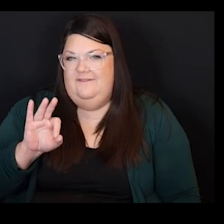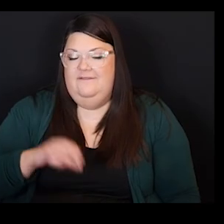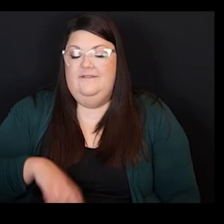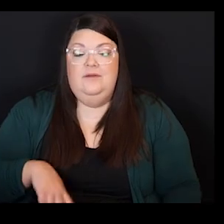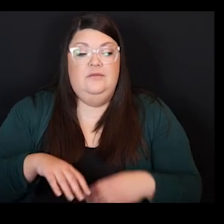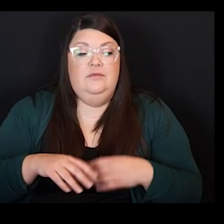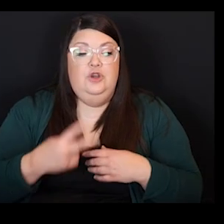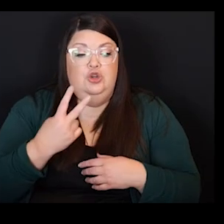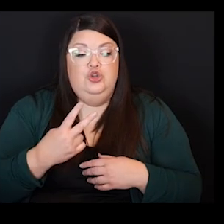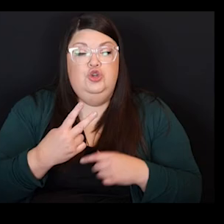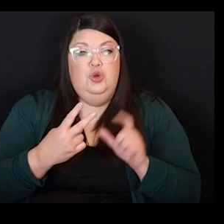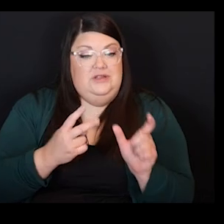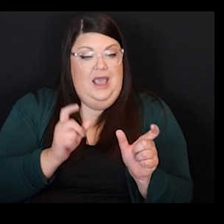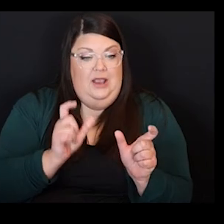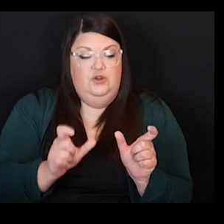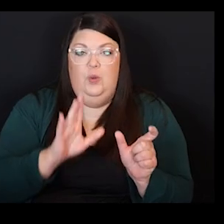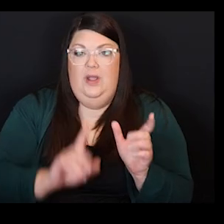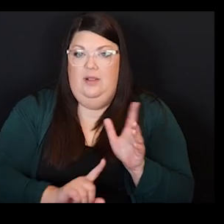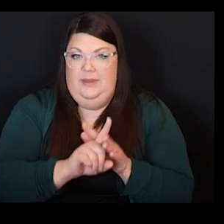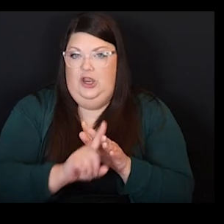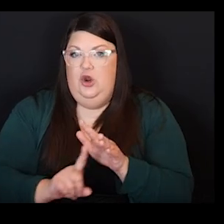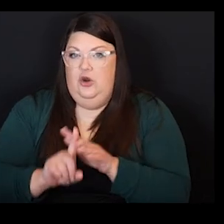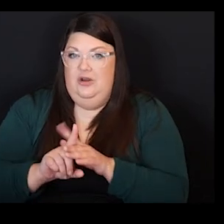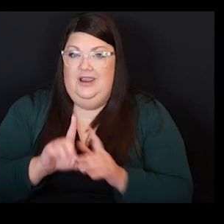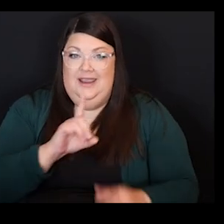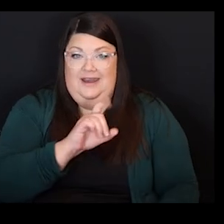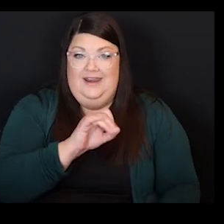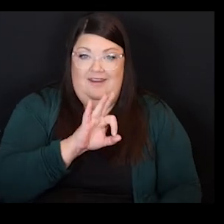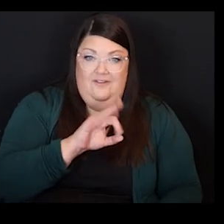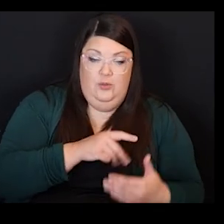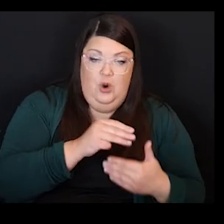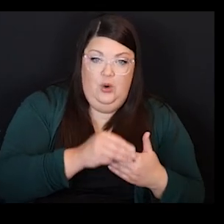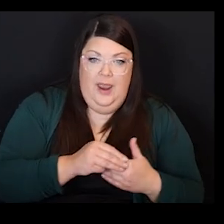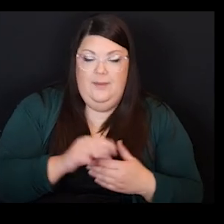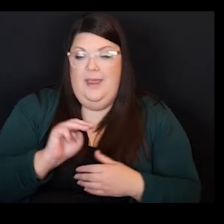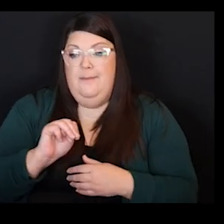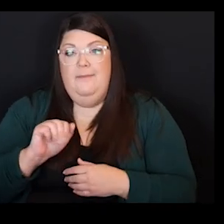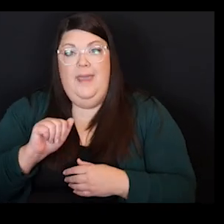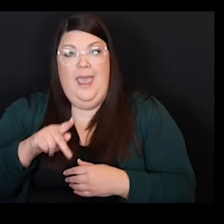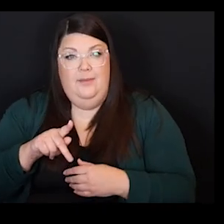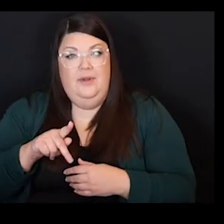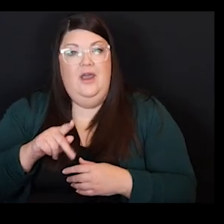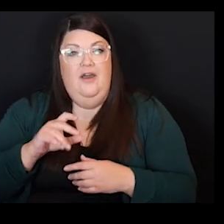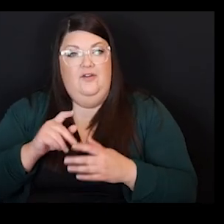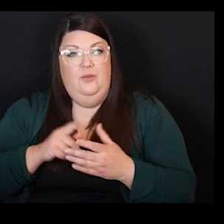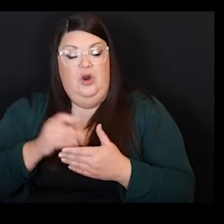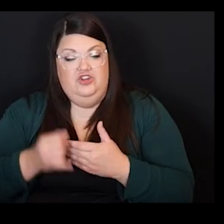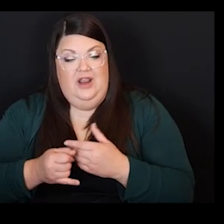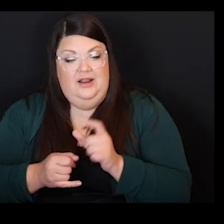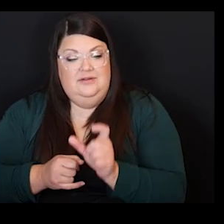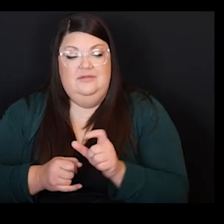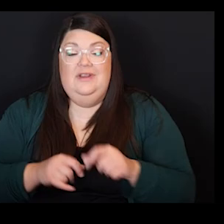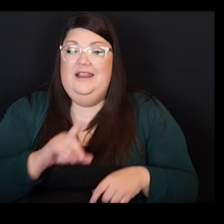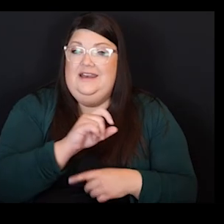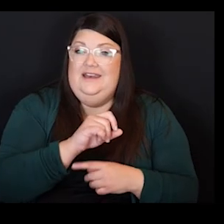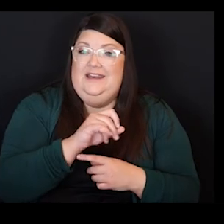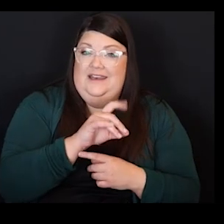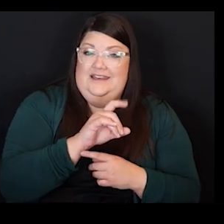will appear – DIF Program: Map of Projects, and DIF Program: Search & Filter Projects.